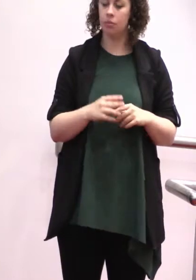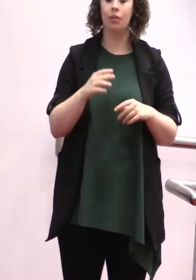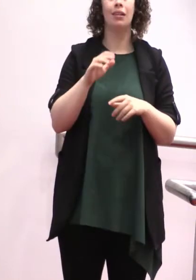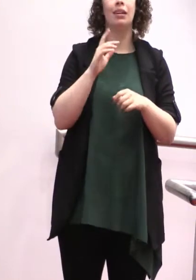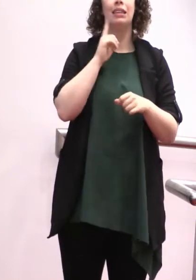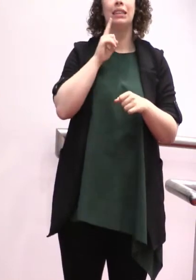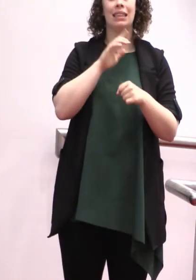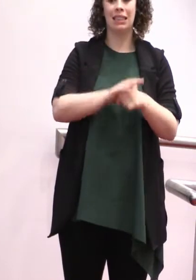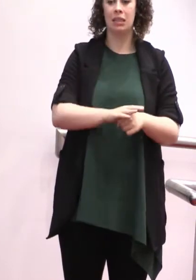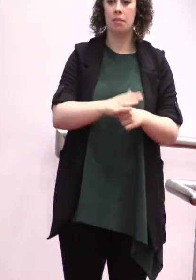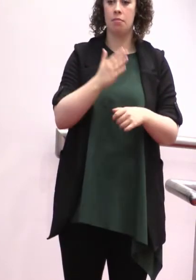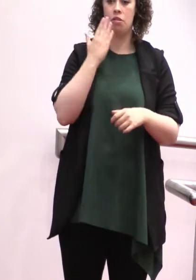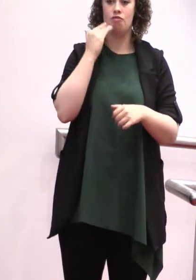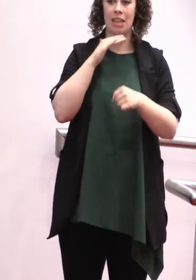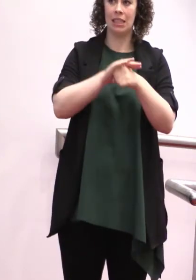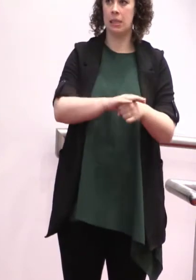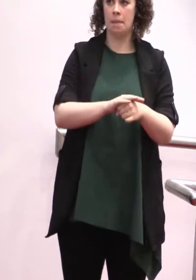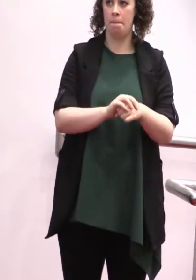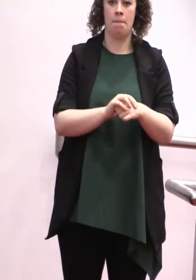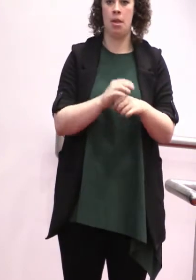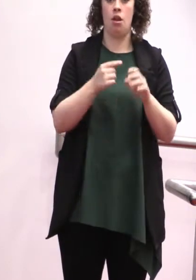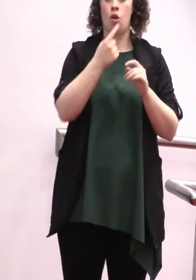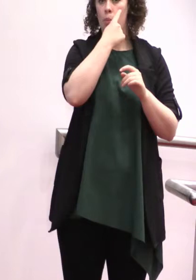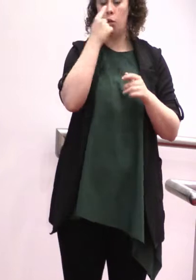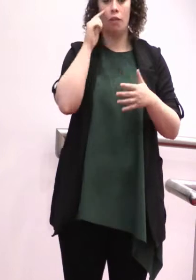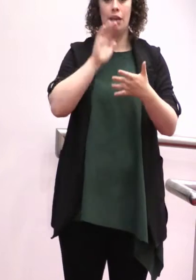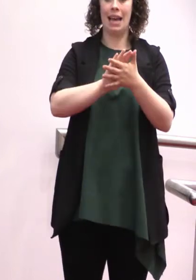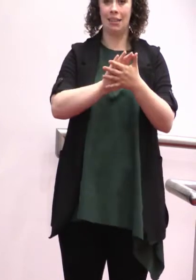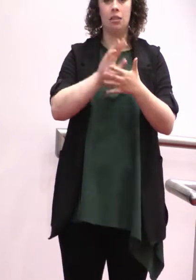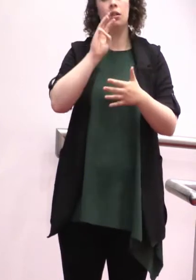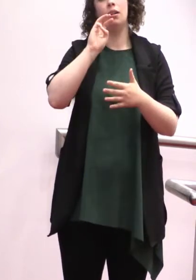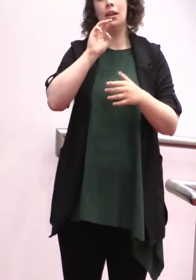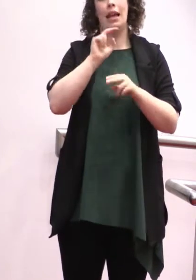is deemed insufficient because of racism and sexism."